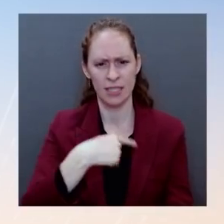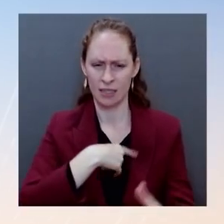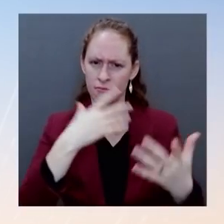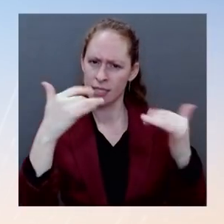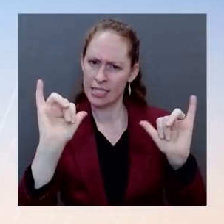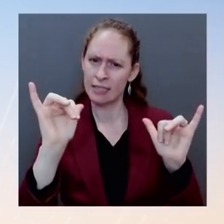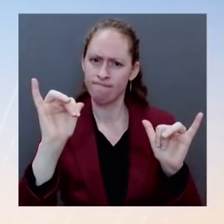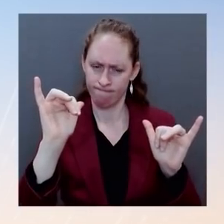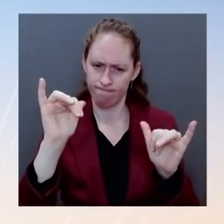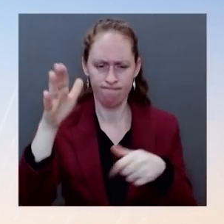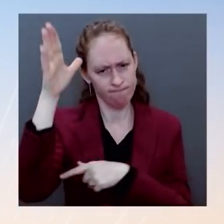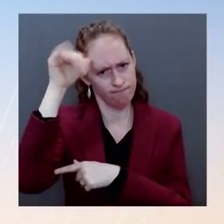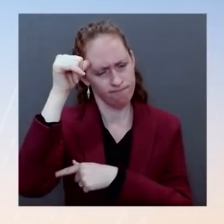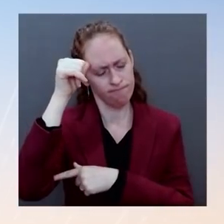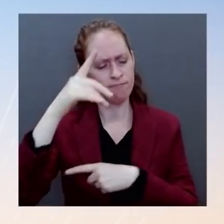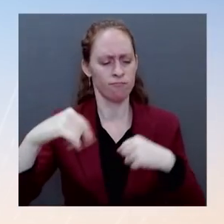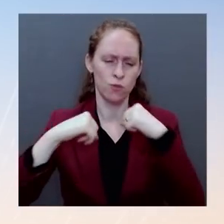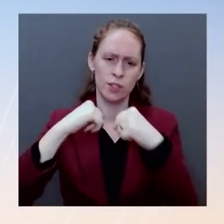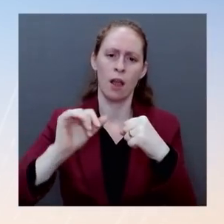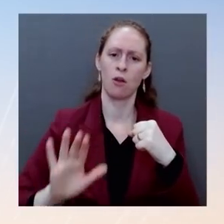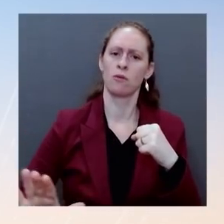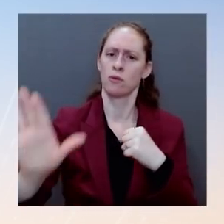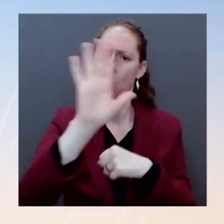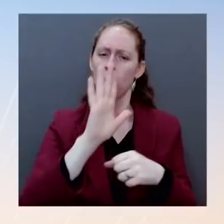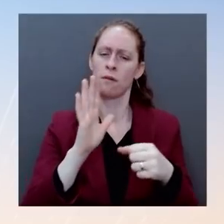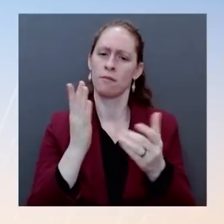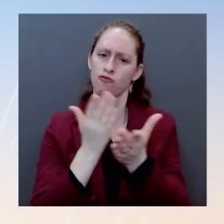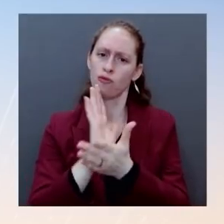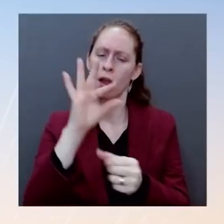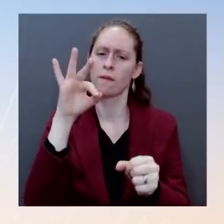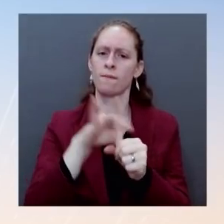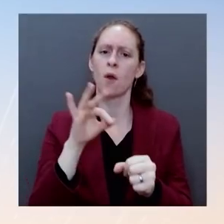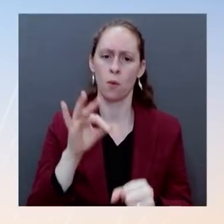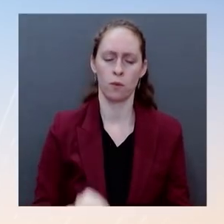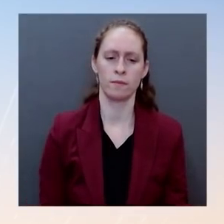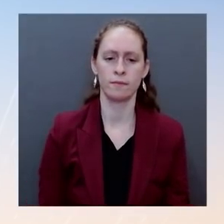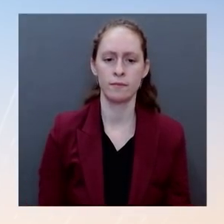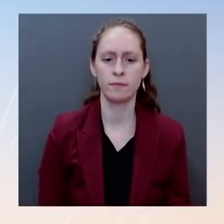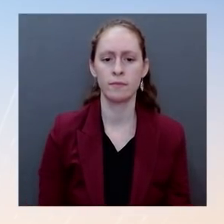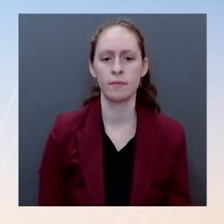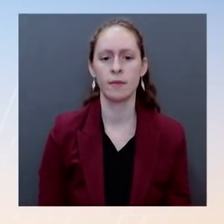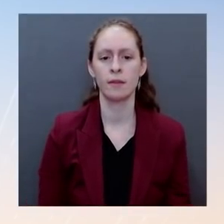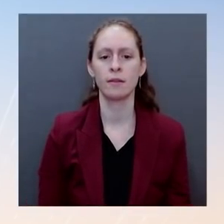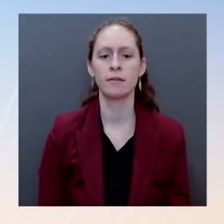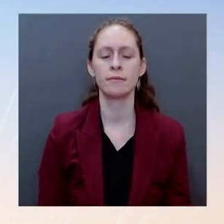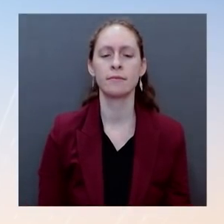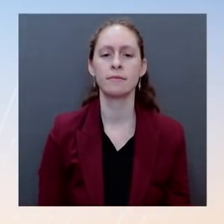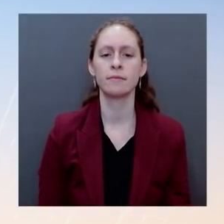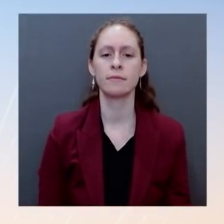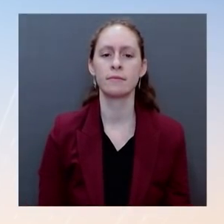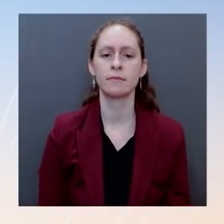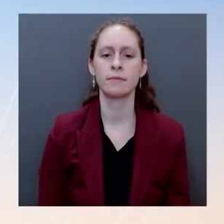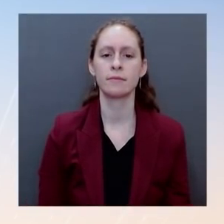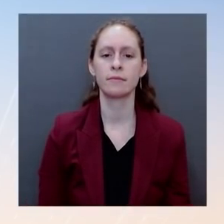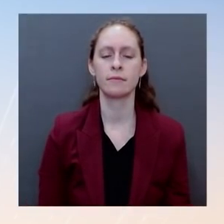that the President has undertaken, that he's been a part of, has been subject to all manner of speculation and criticism